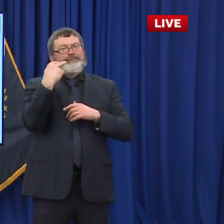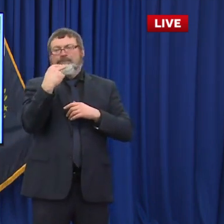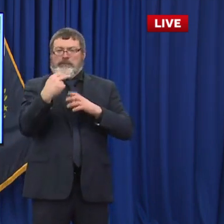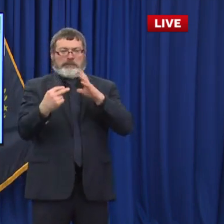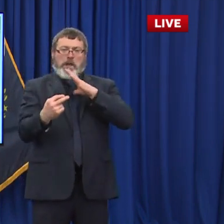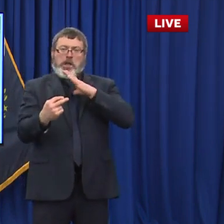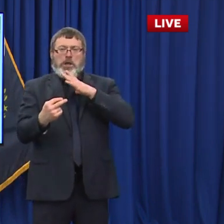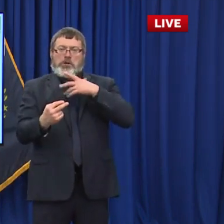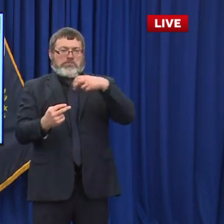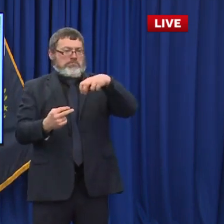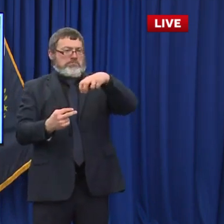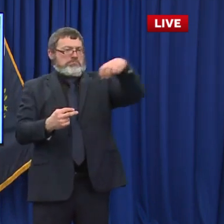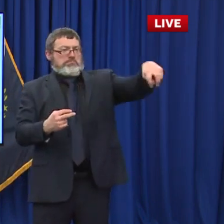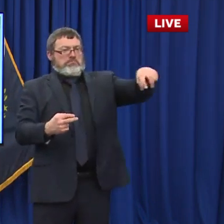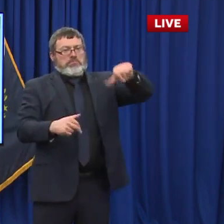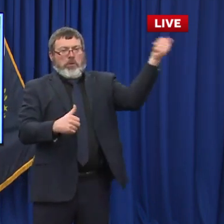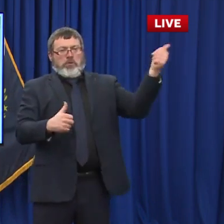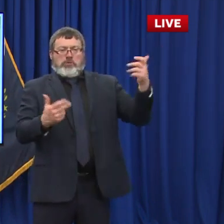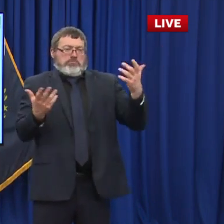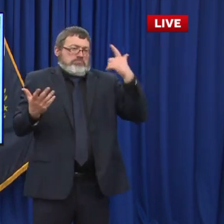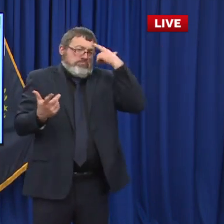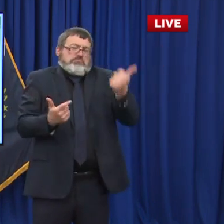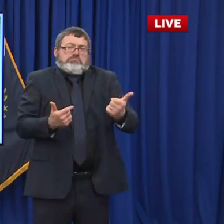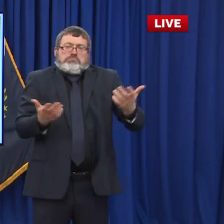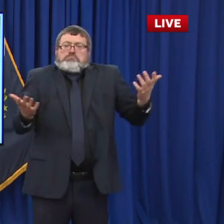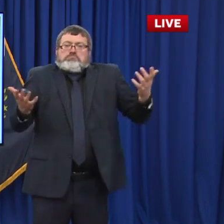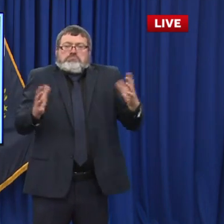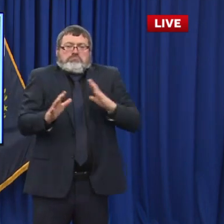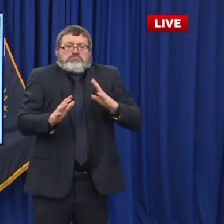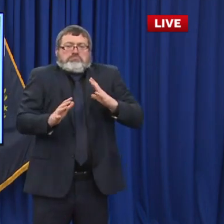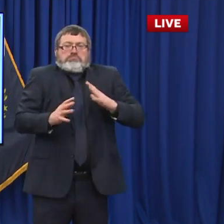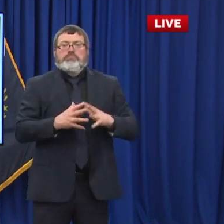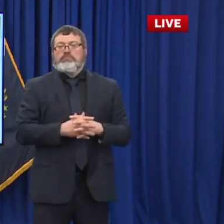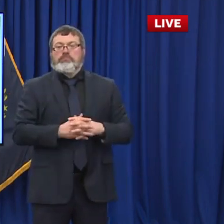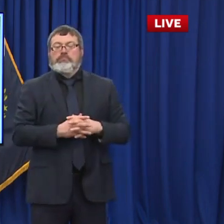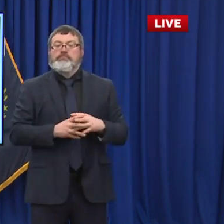GO WITH THE PARTIES AS THEY PLEASE IS THEIR RIGHT TO DO SO.